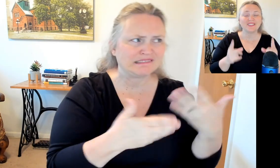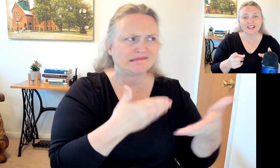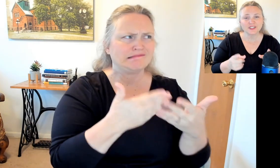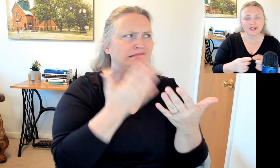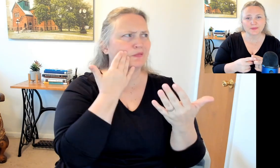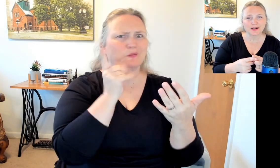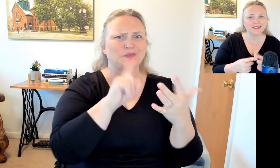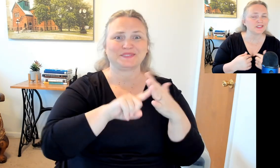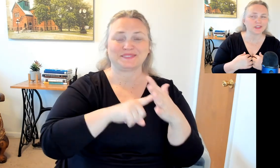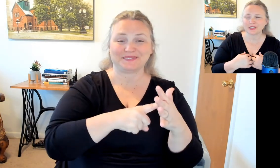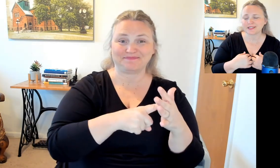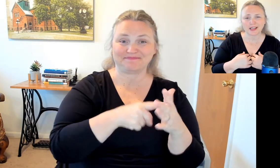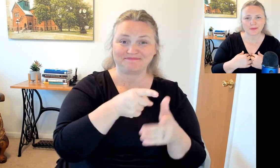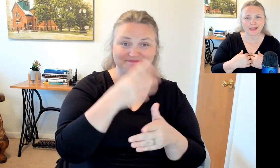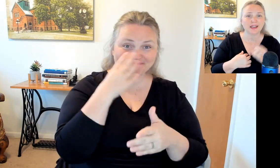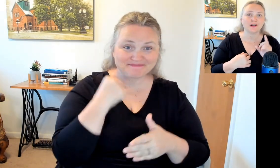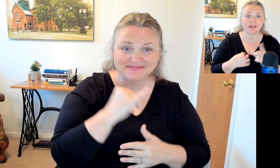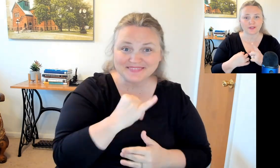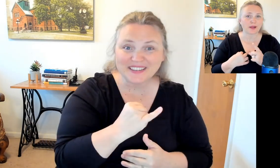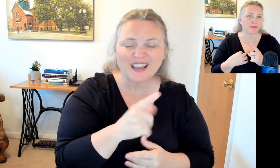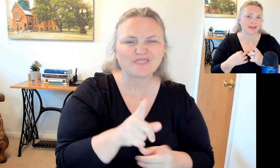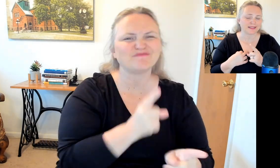If that's your experience, you're just like me and you're in the right place.